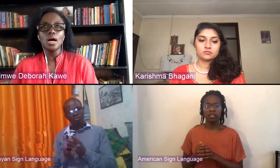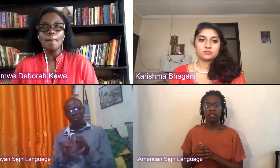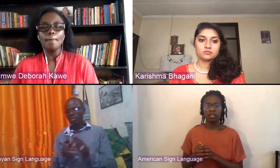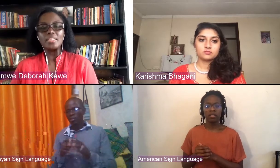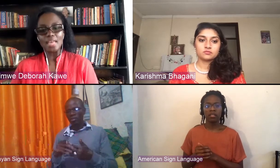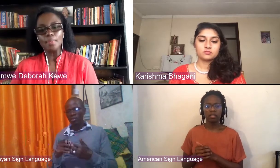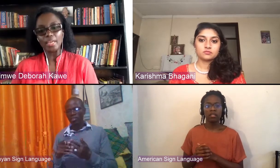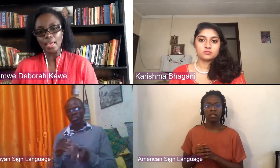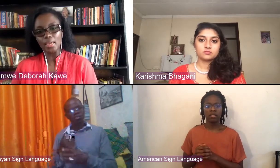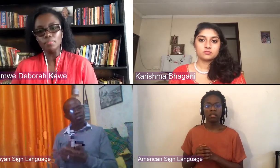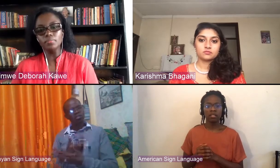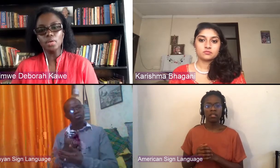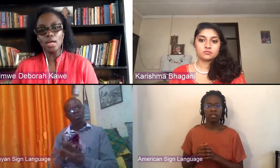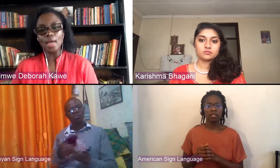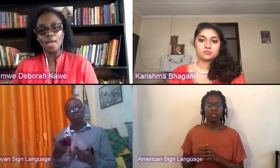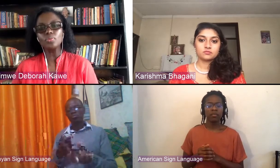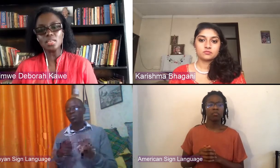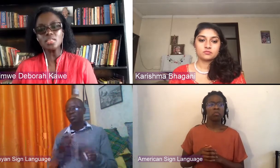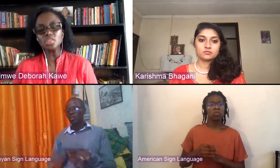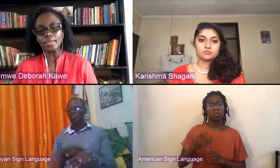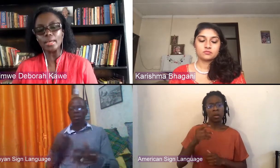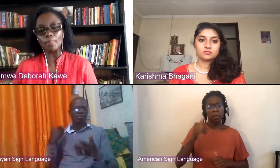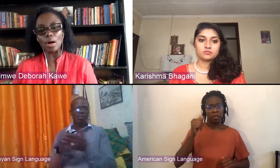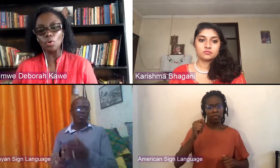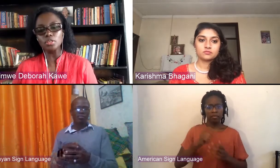But time came and we started talking about